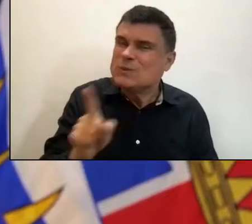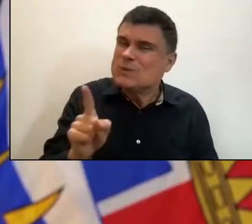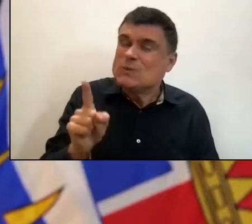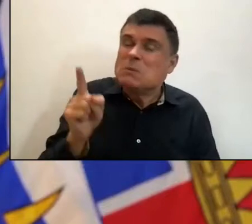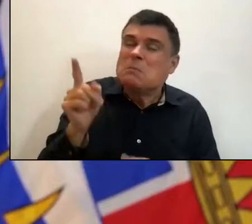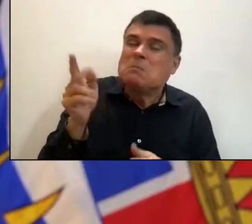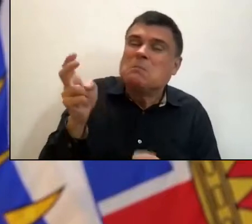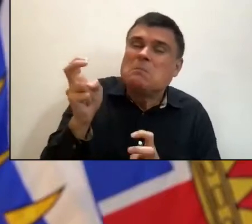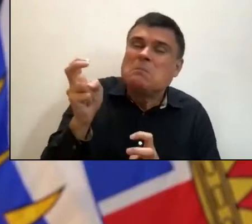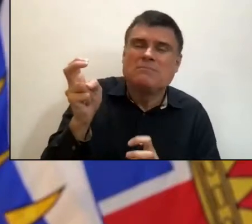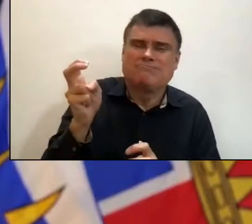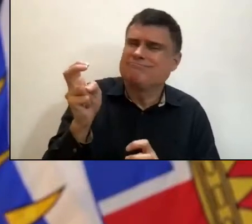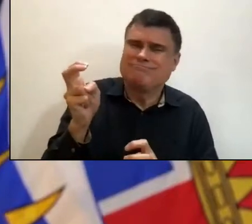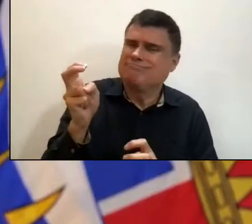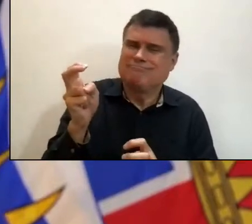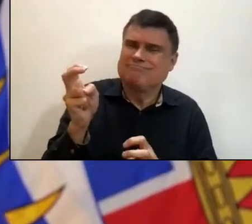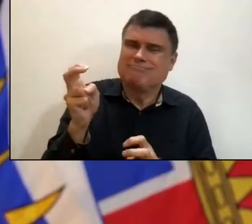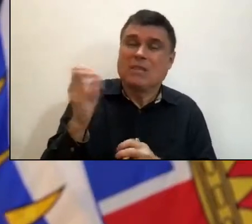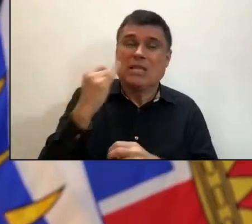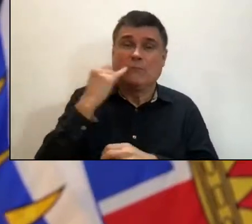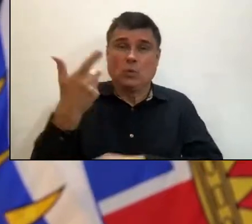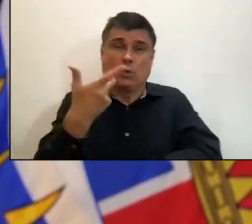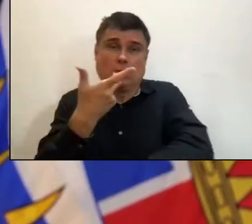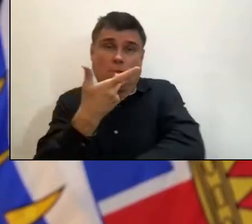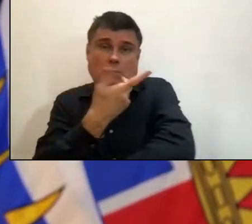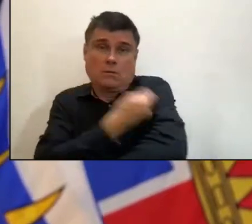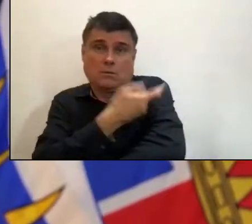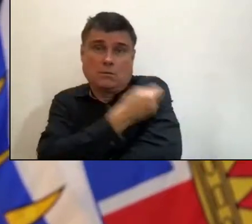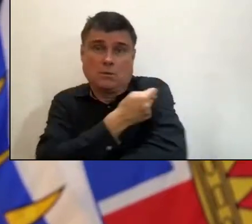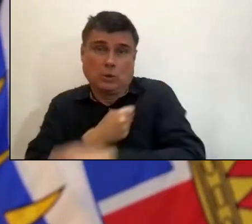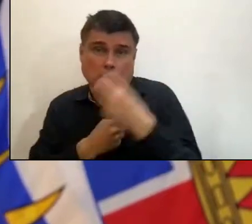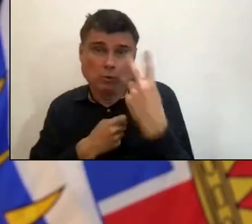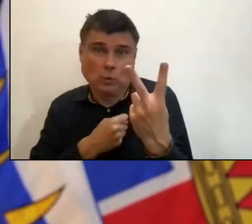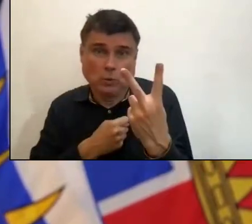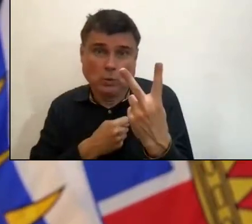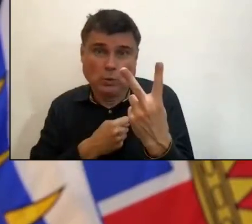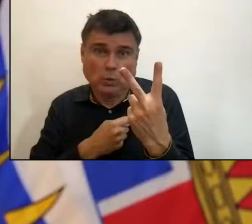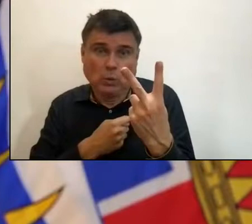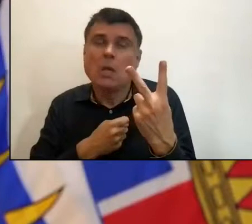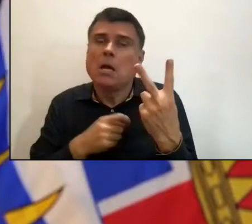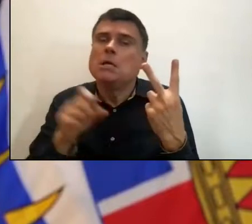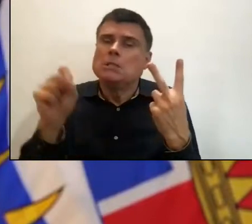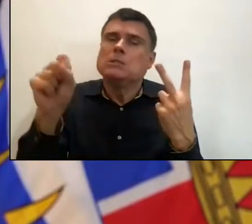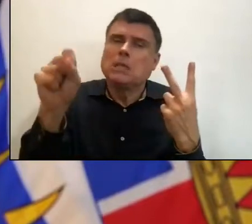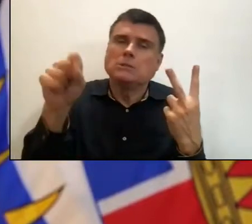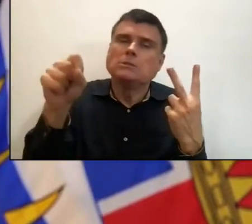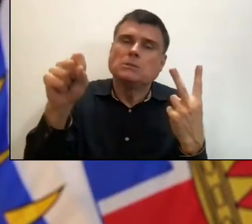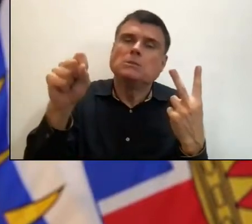vaccinated and you have two doses of vaccine, yes, it does show that there is good strong protection against severe